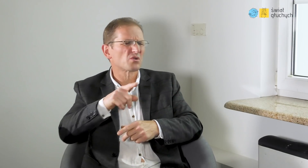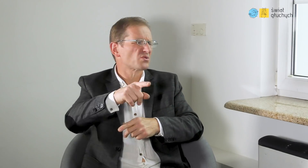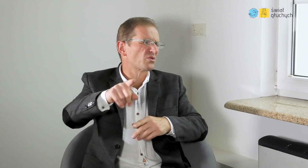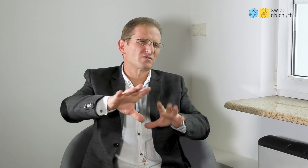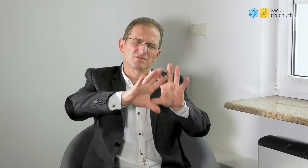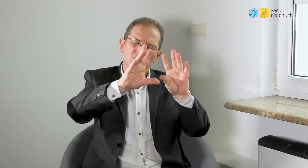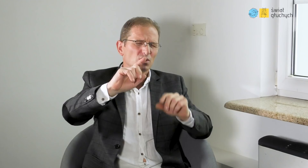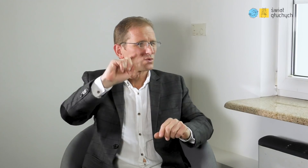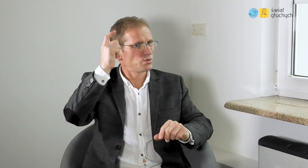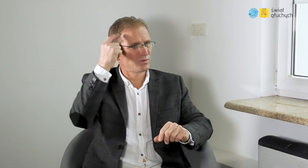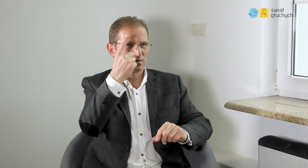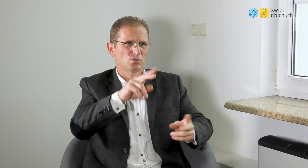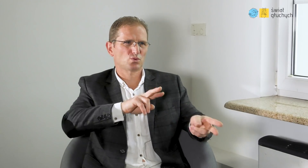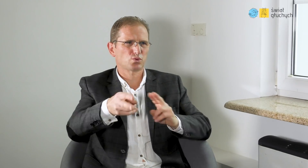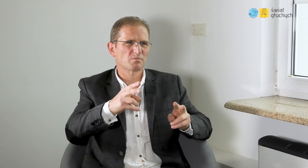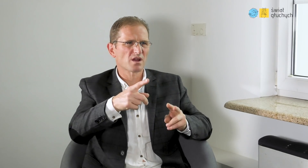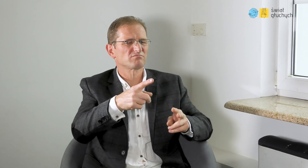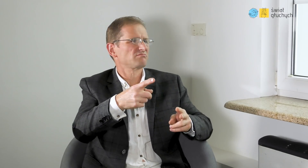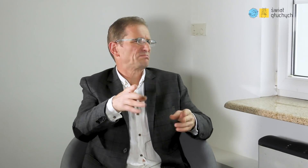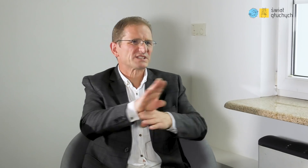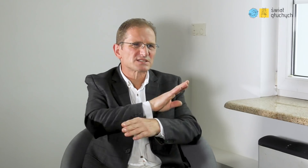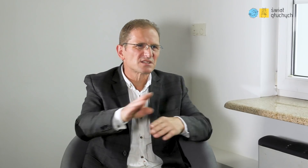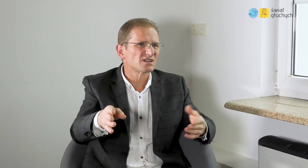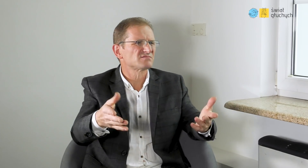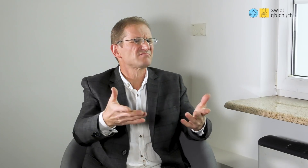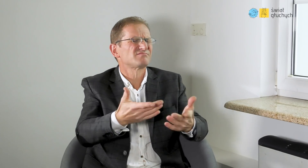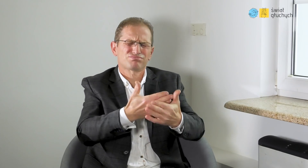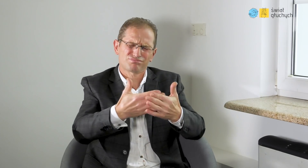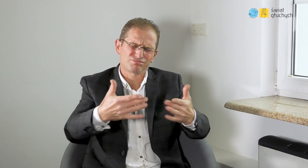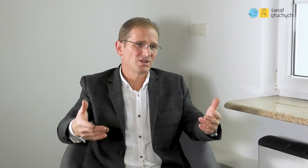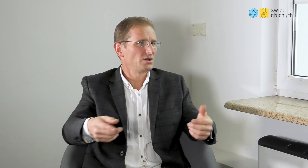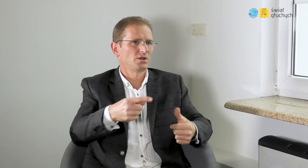Everywhere! At work, institutions to have these interpreters everywhere.